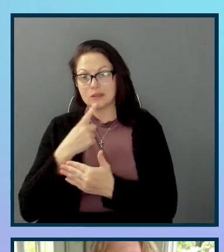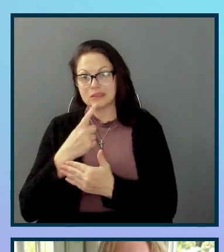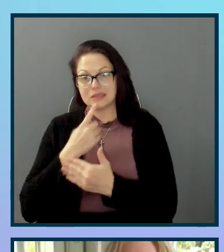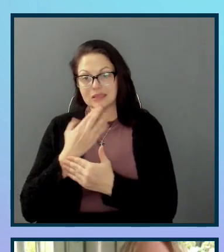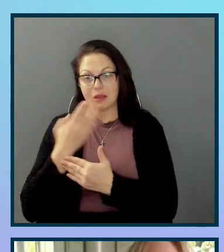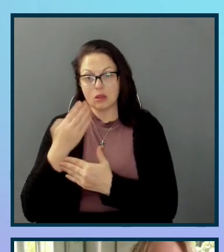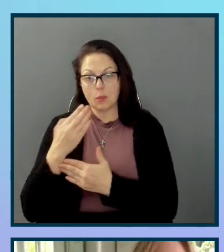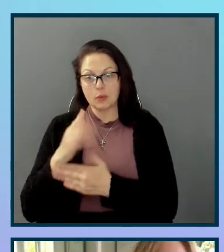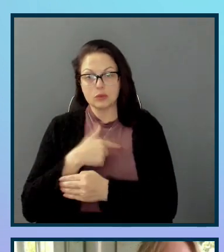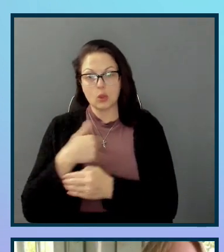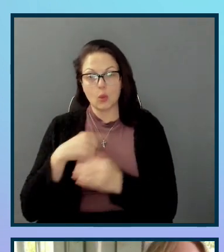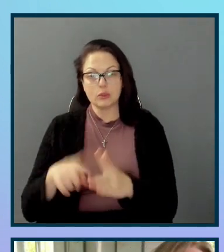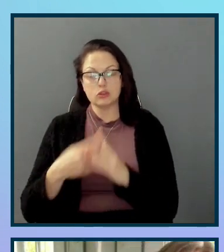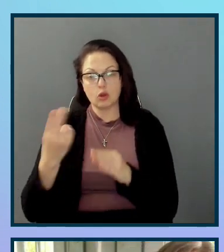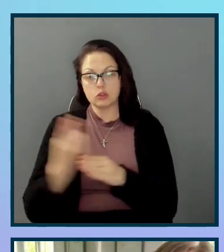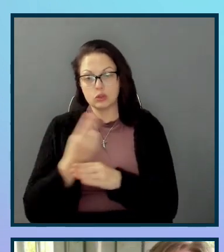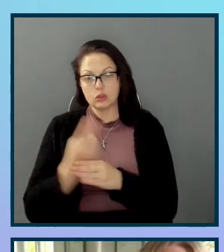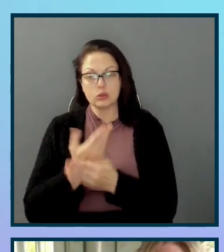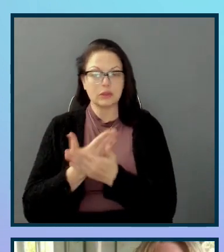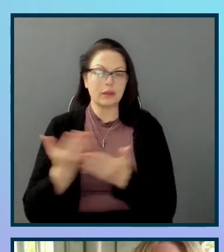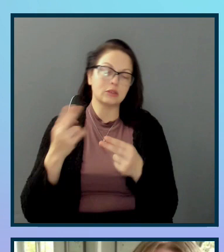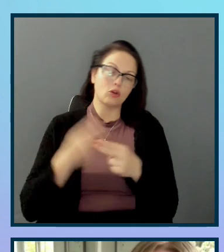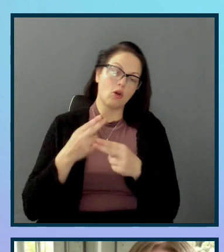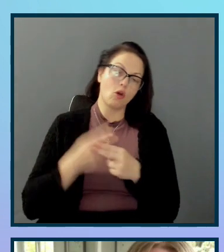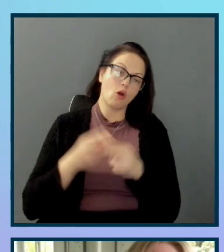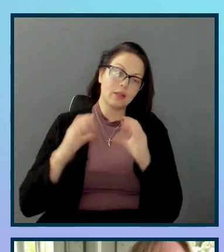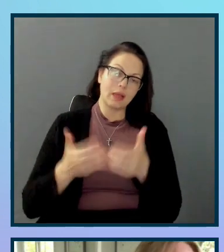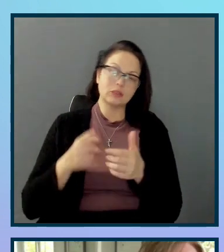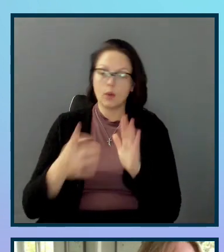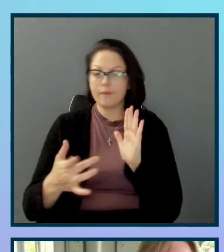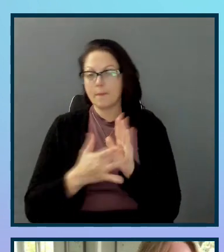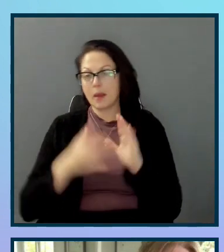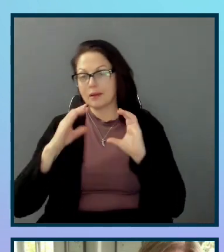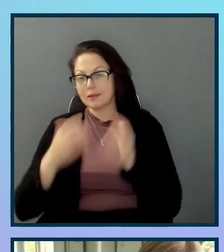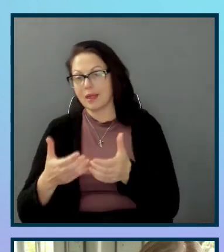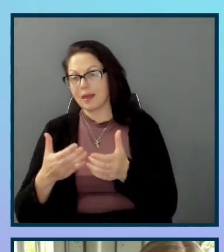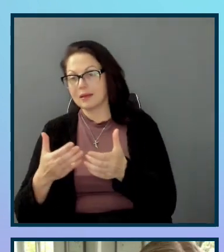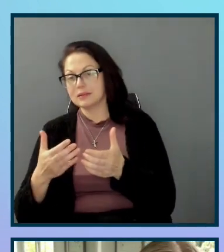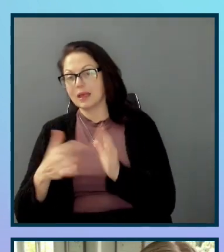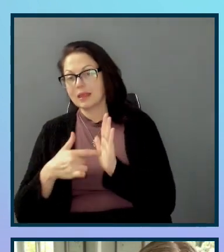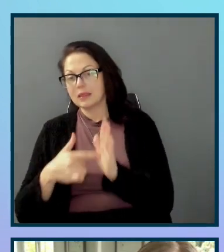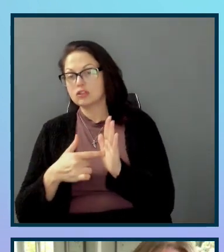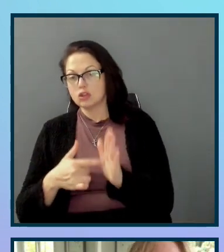So what we start to use is these things called classes. And so you have a button class and then that button class points to a style